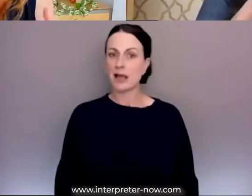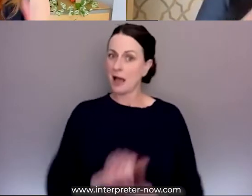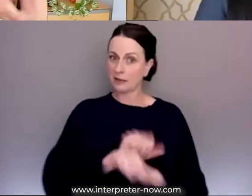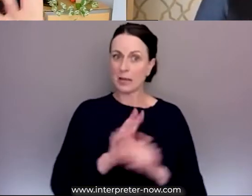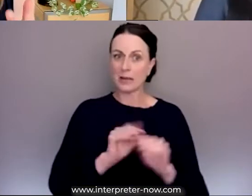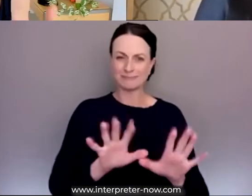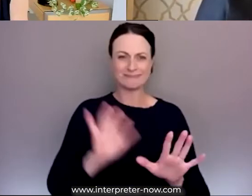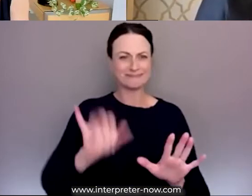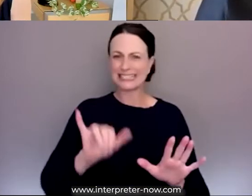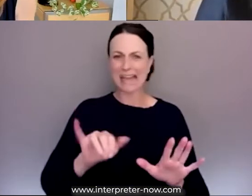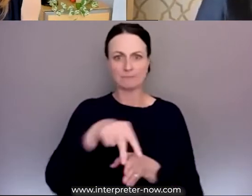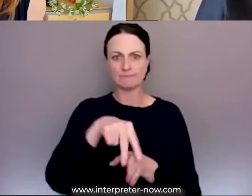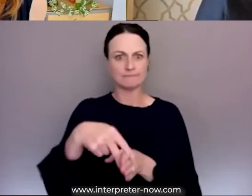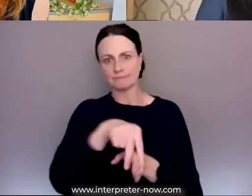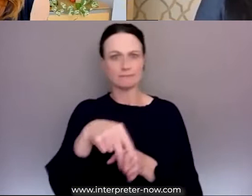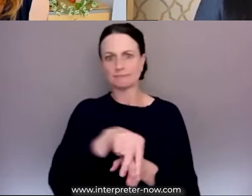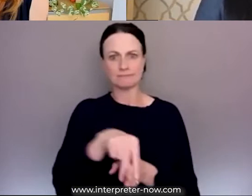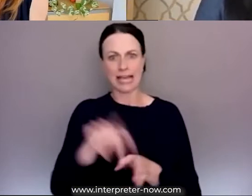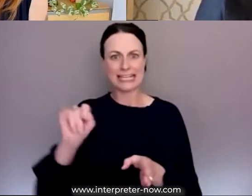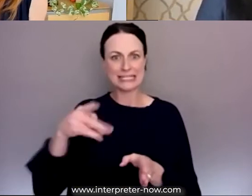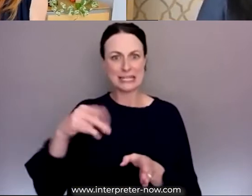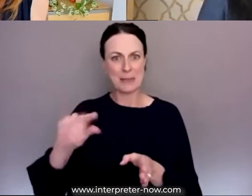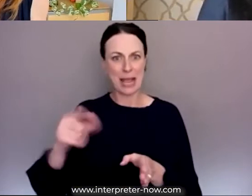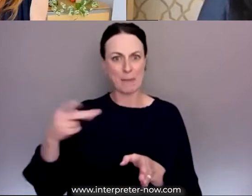You talked about these as tipping point or potential tipping points, right.